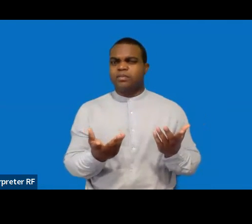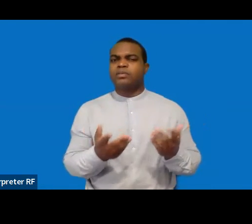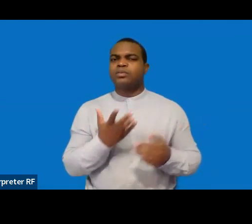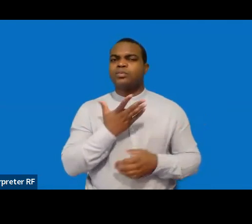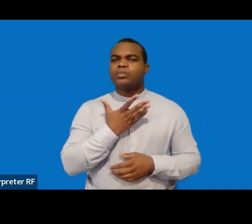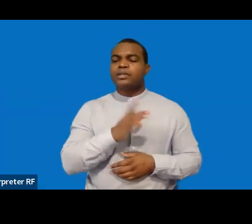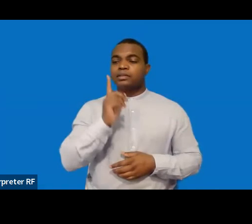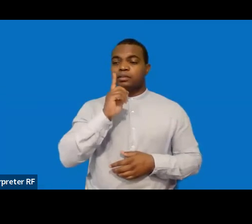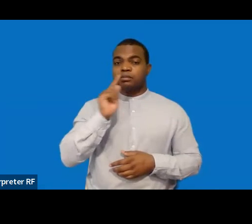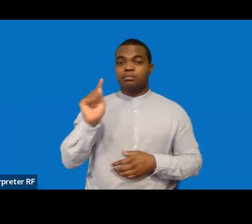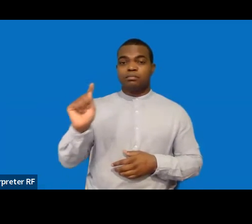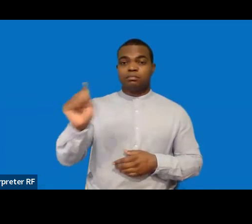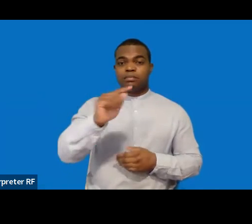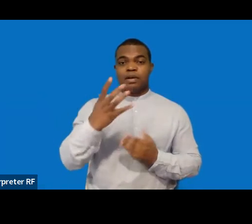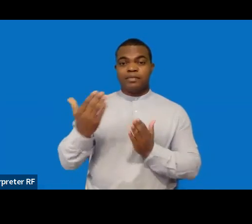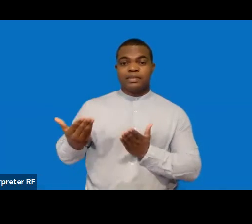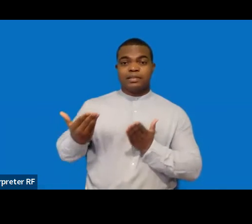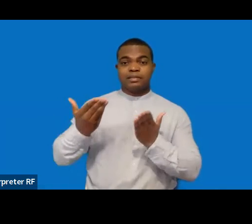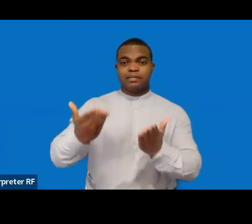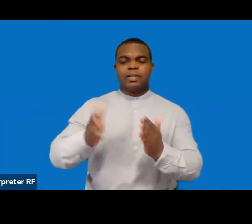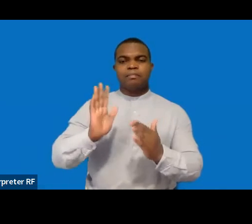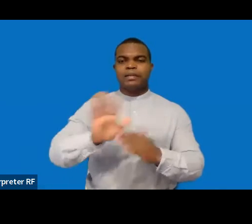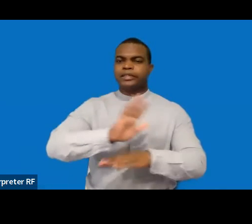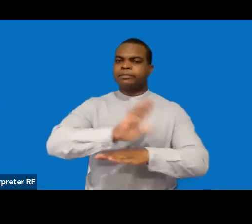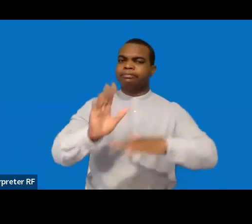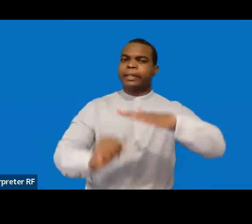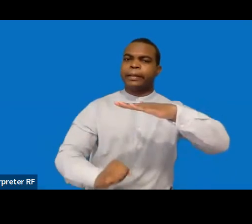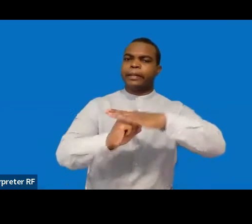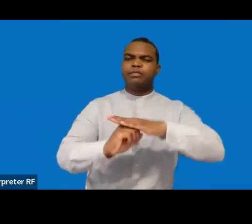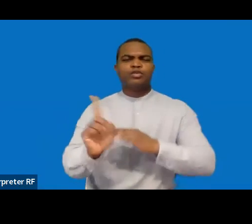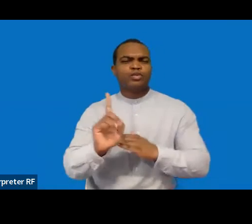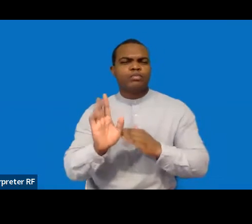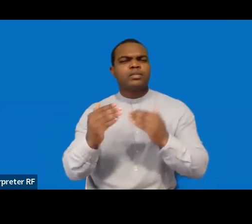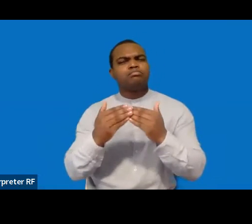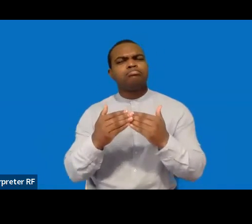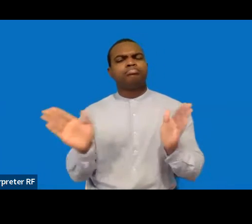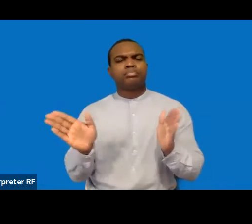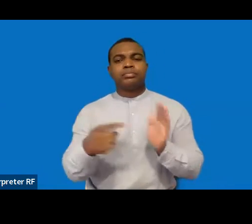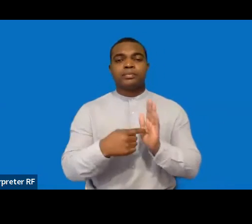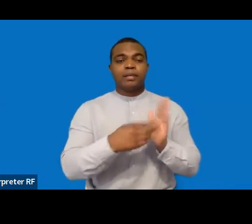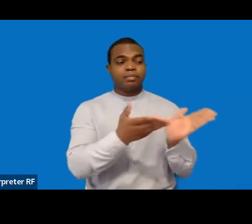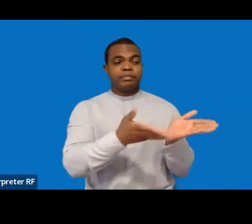It is based on mutual recognition of the disability status to access services and discounts,